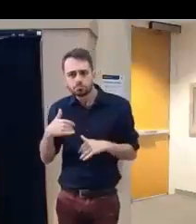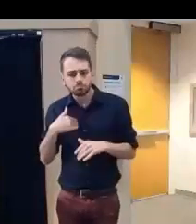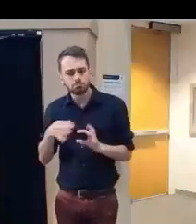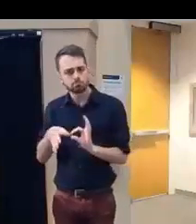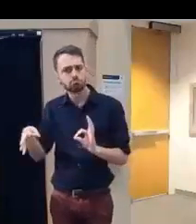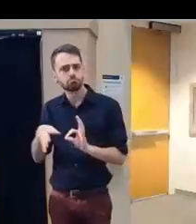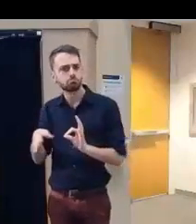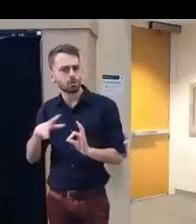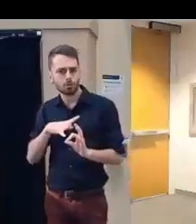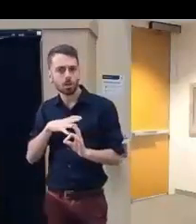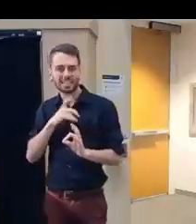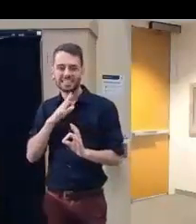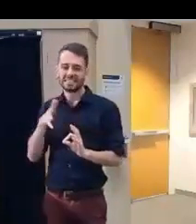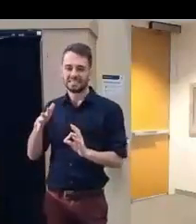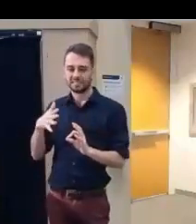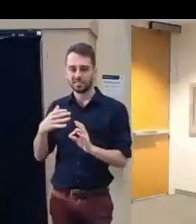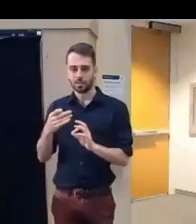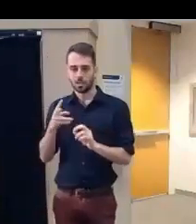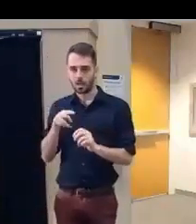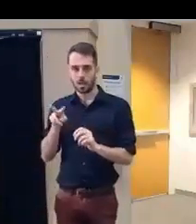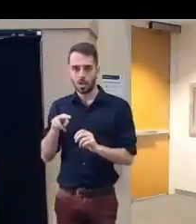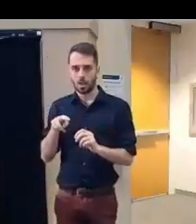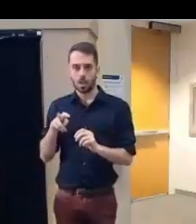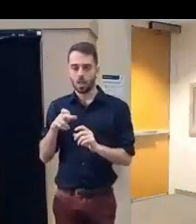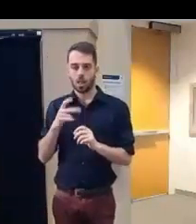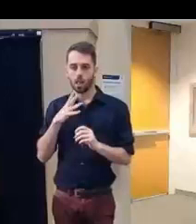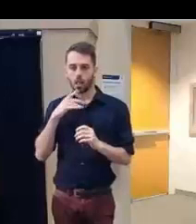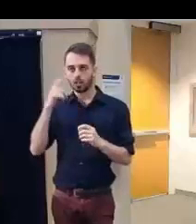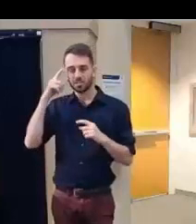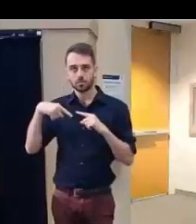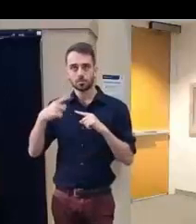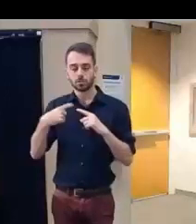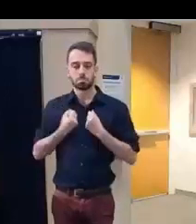a much bigger cognitive load that comes from having to read a transcript and so we've really